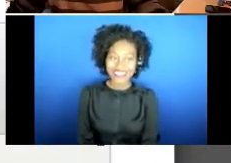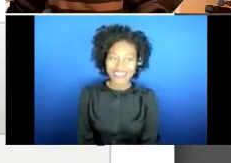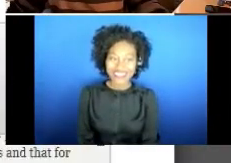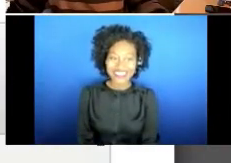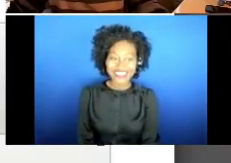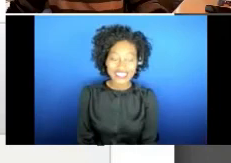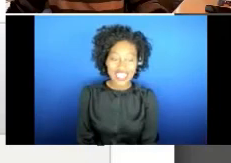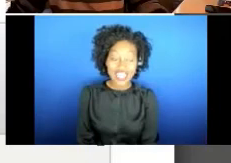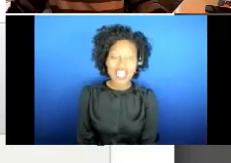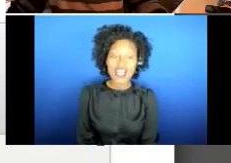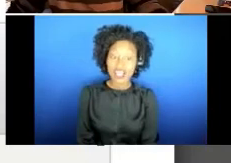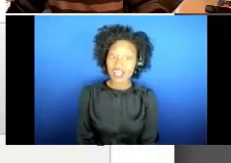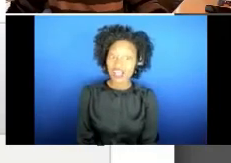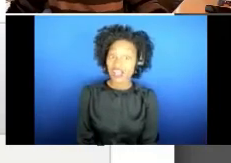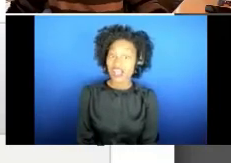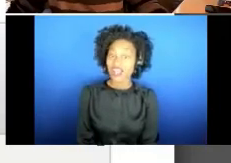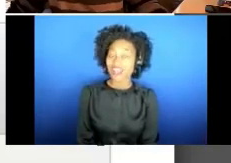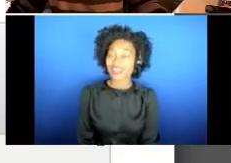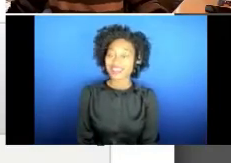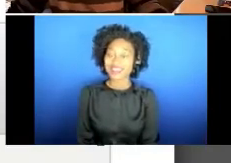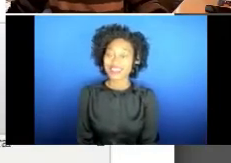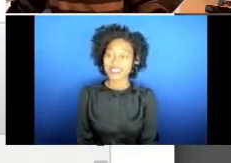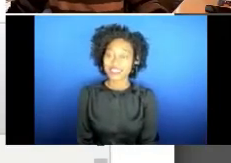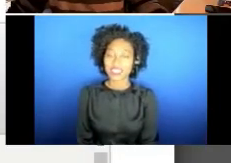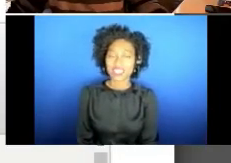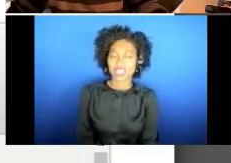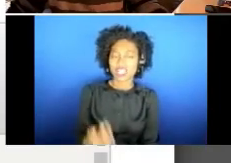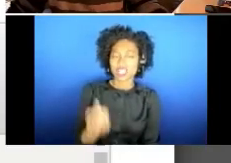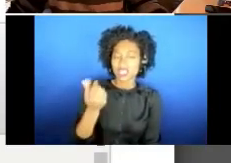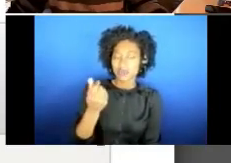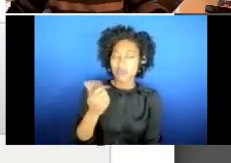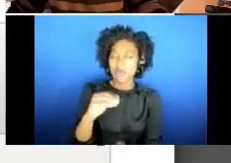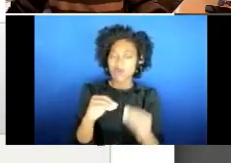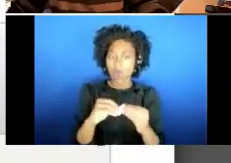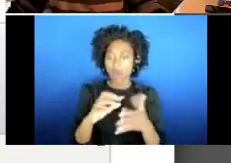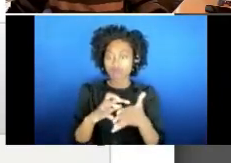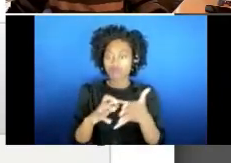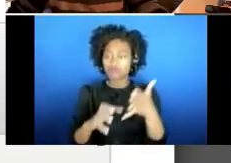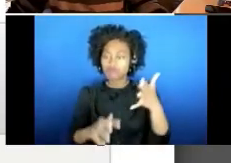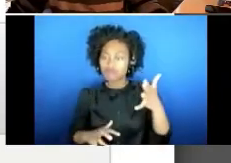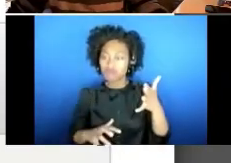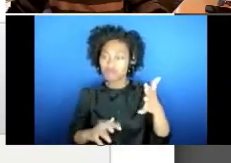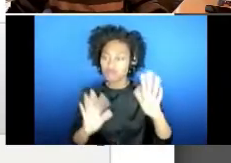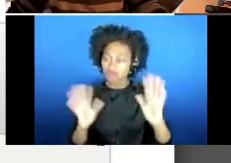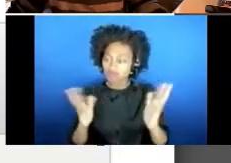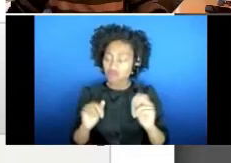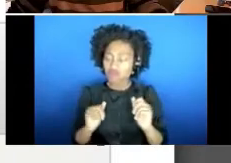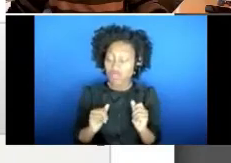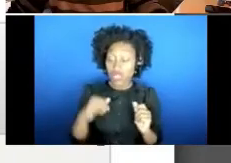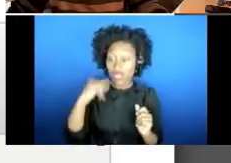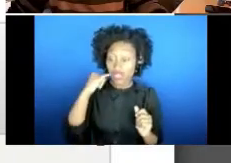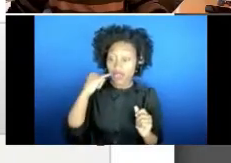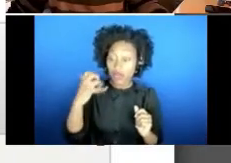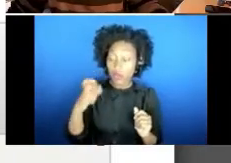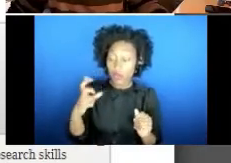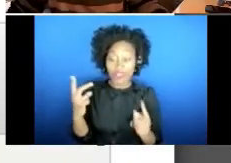it's a little longer page, and if you want your visitors to go to a particular section,